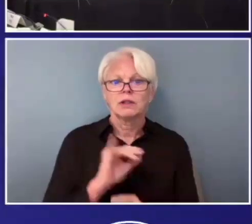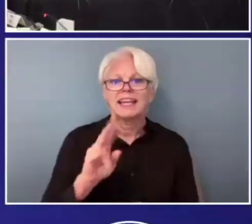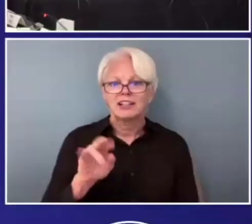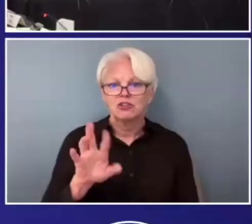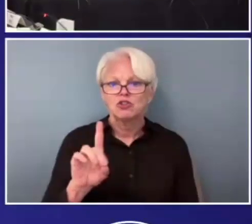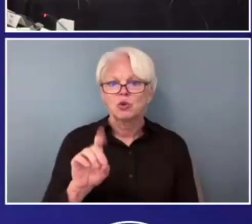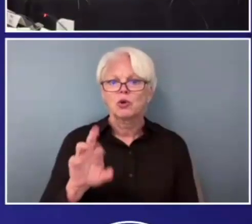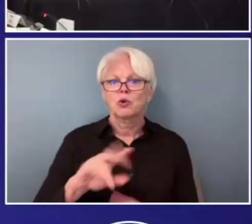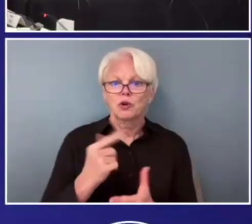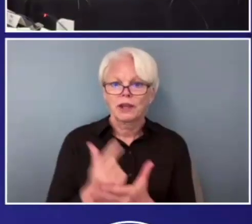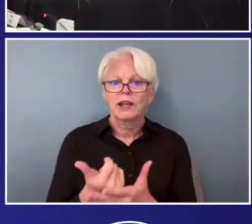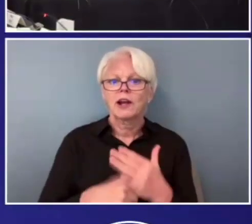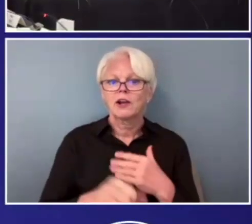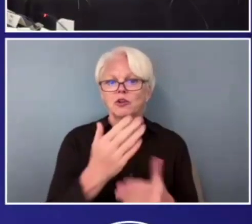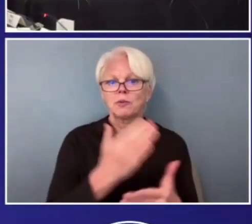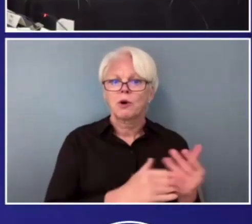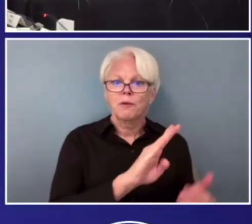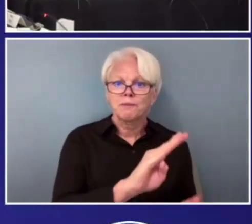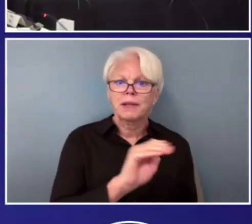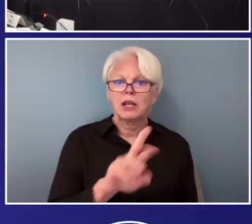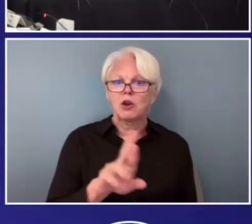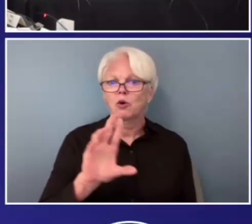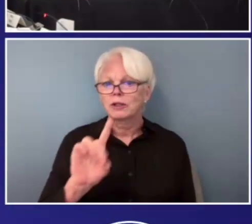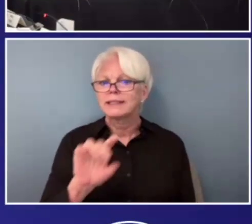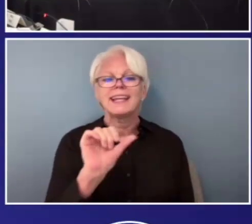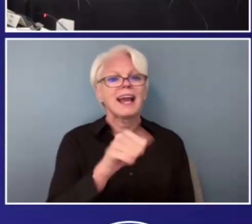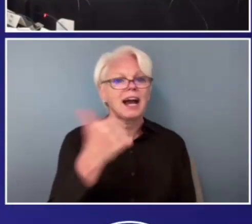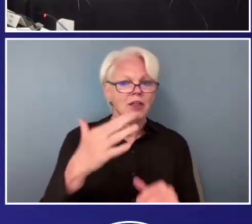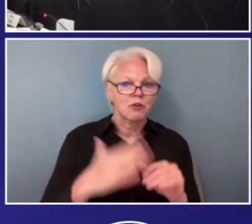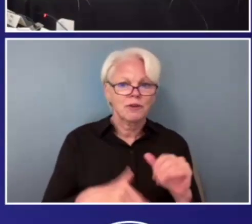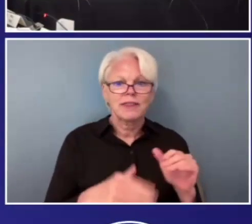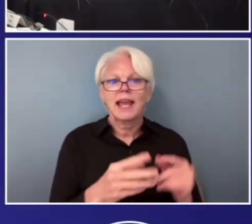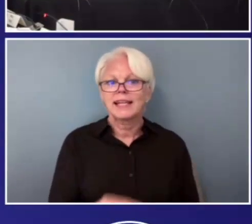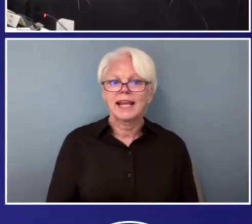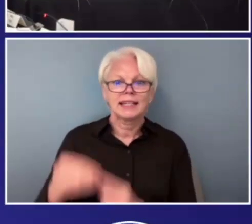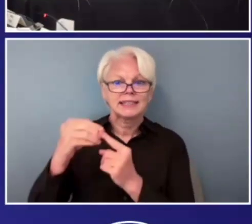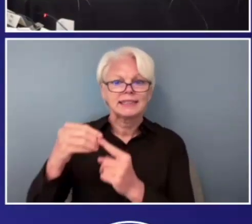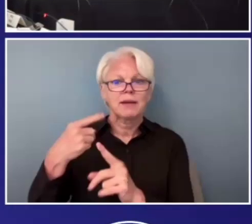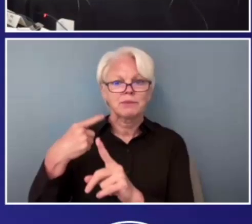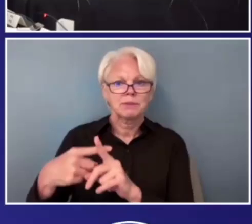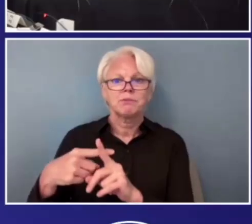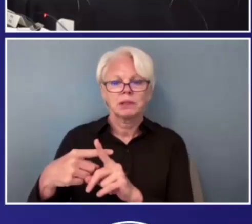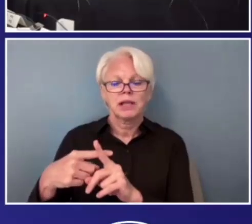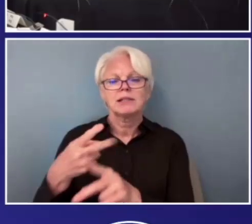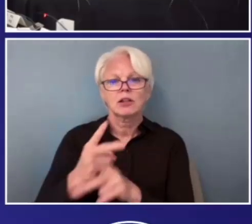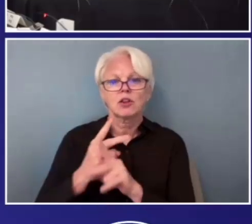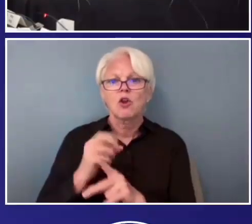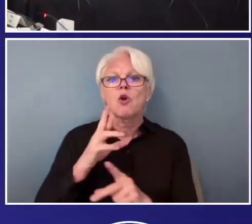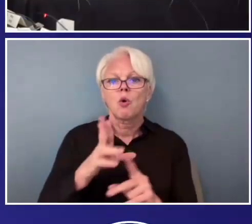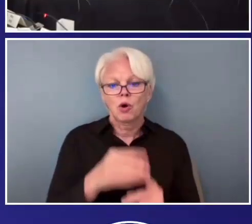or D other than an accepted PLUS Loan or an accepted consolidation loan,